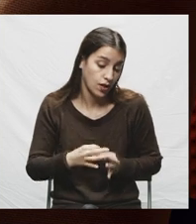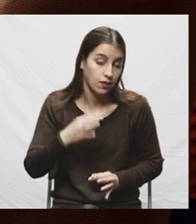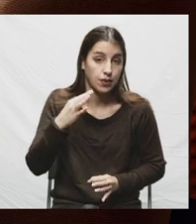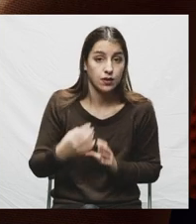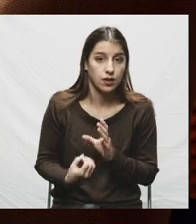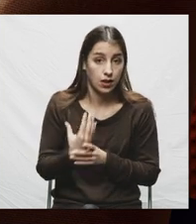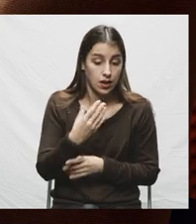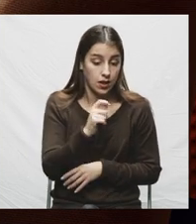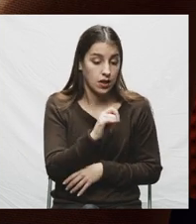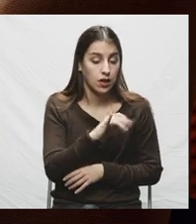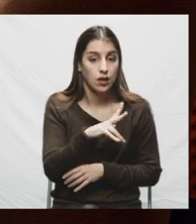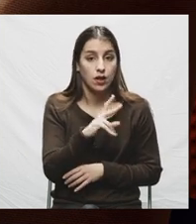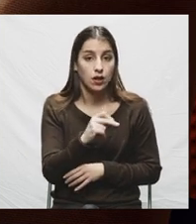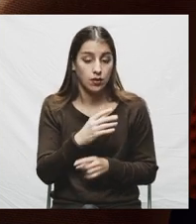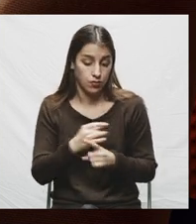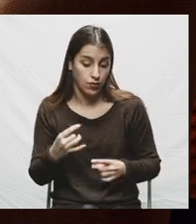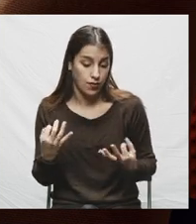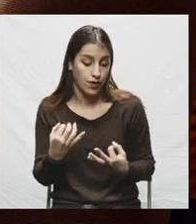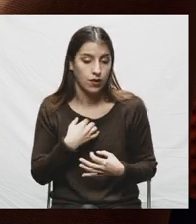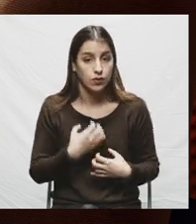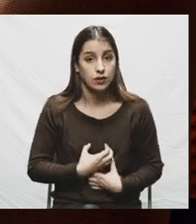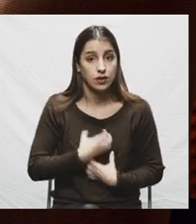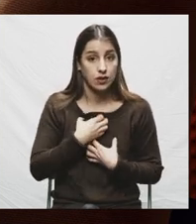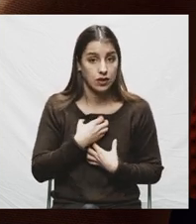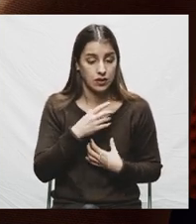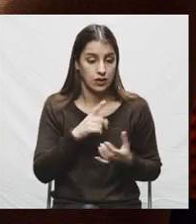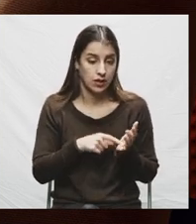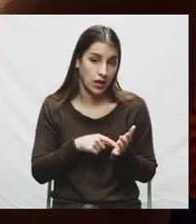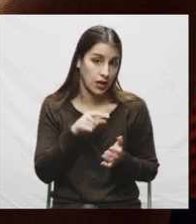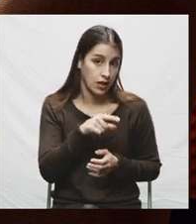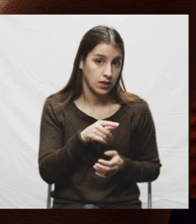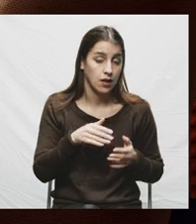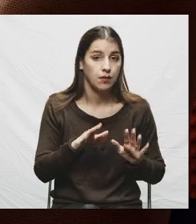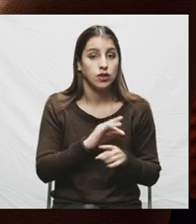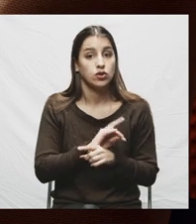And I finally created EIRA, because indeed I felt the need. And I created it